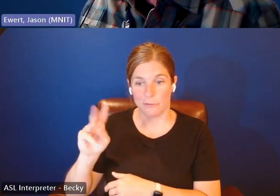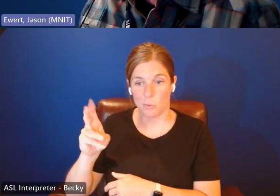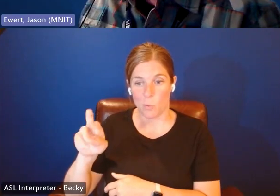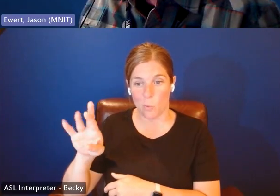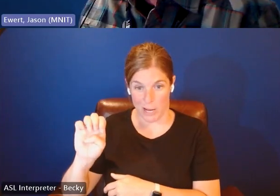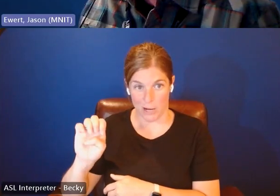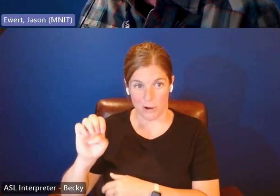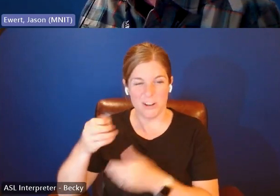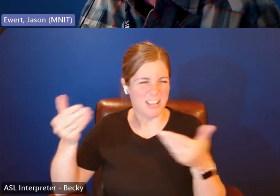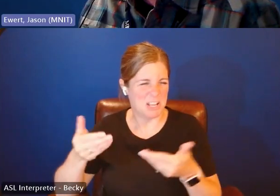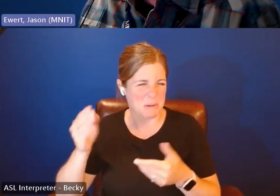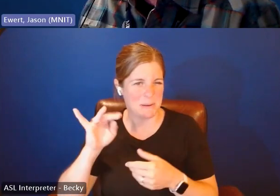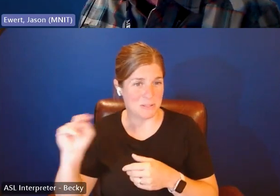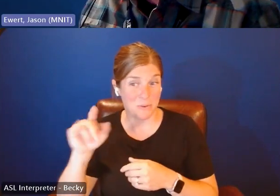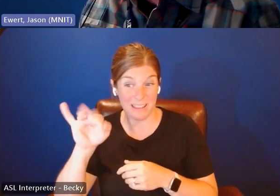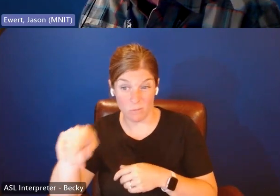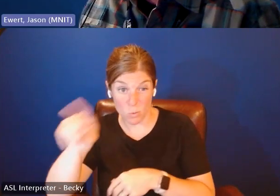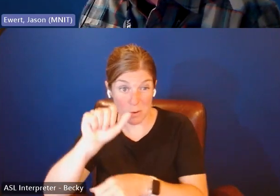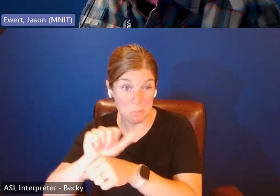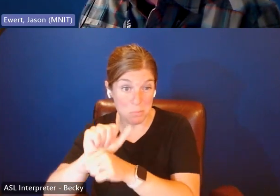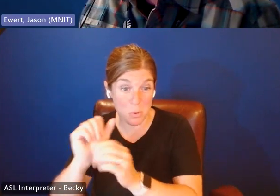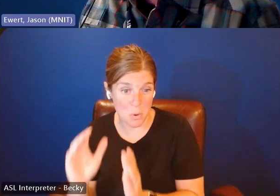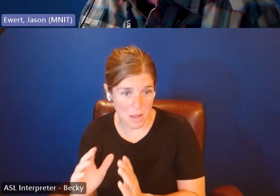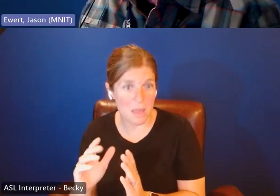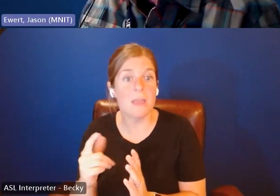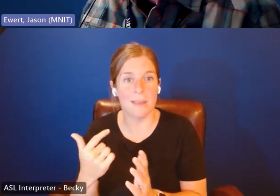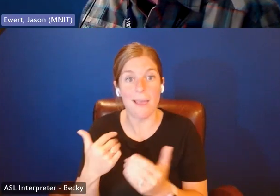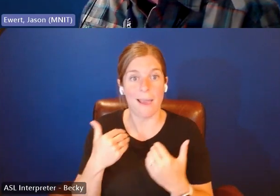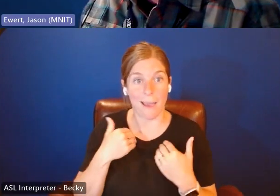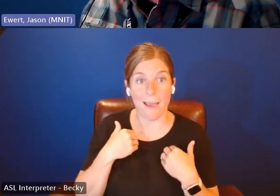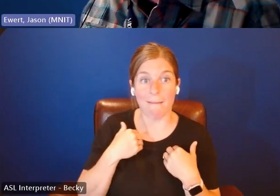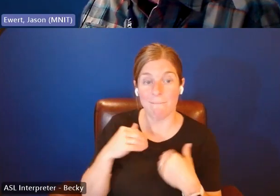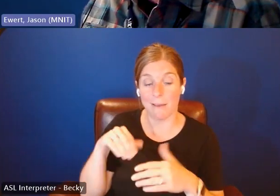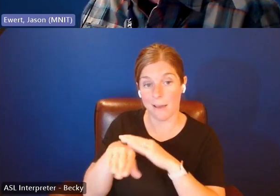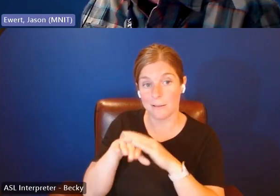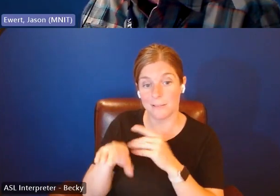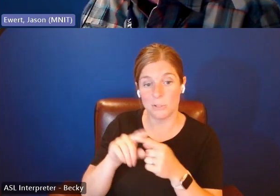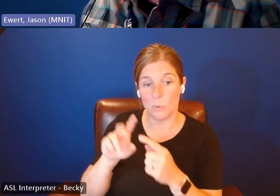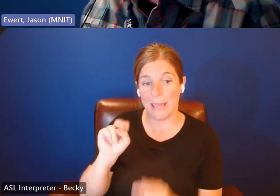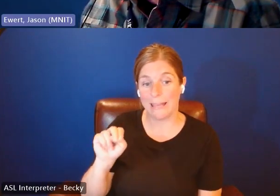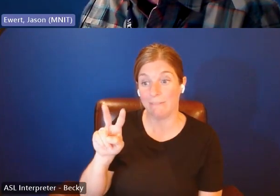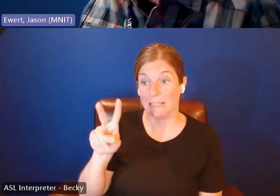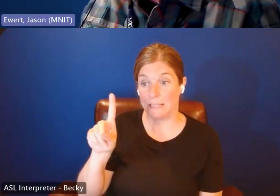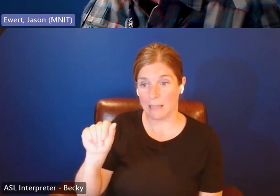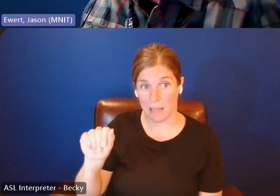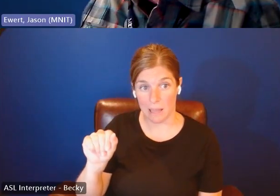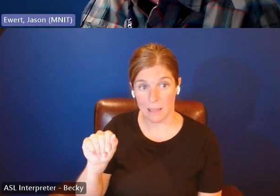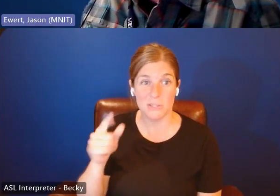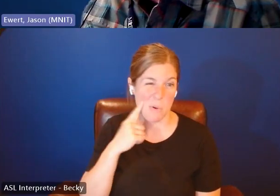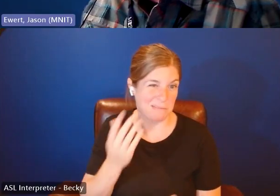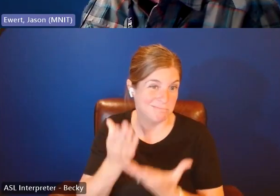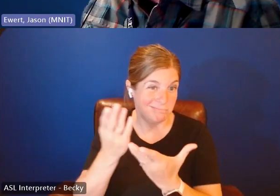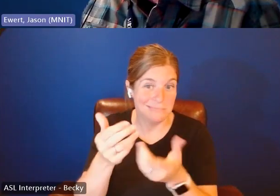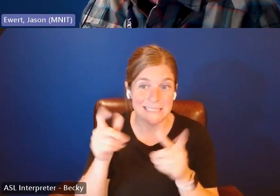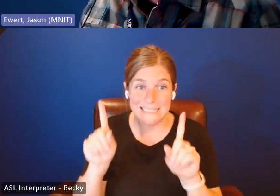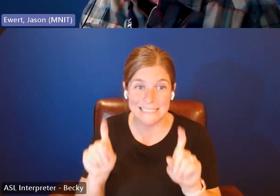I highly recommend trying that out and learning a couple commands. We do also have JAWS.